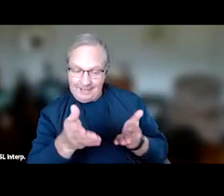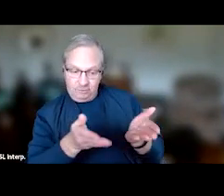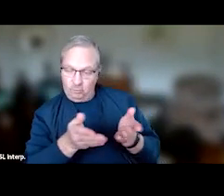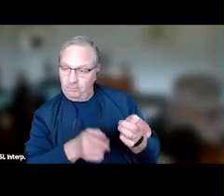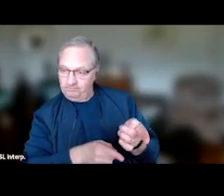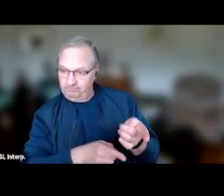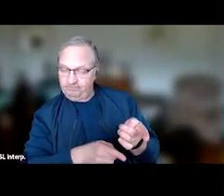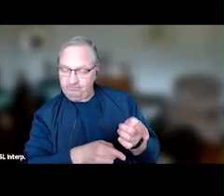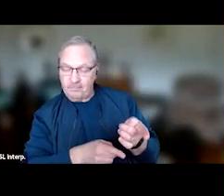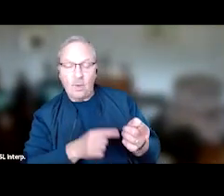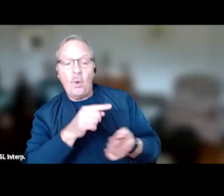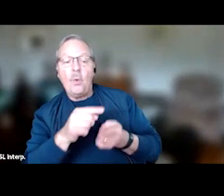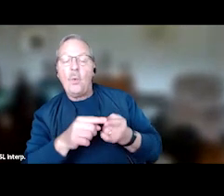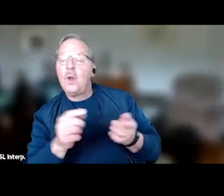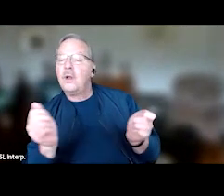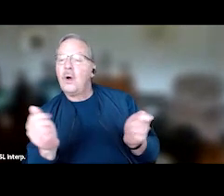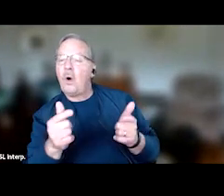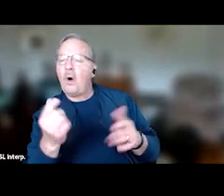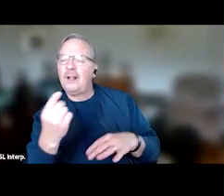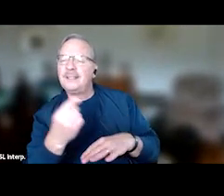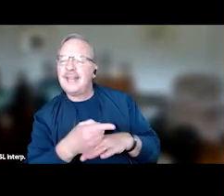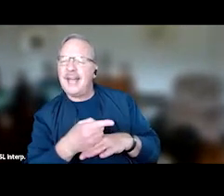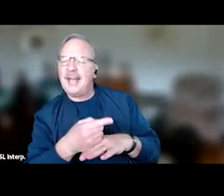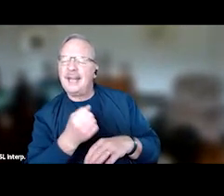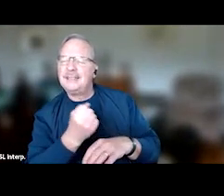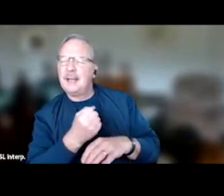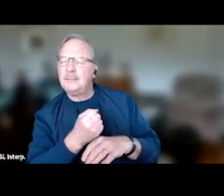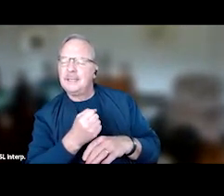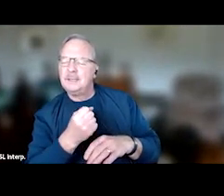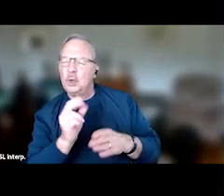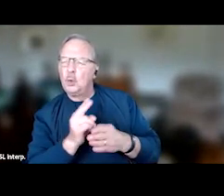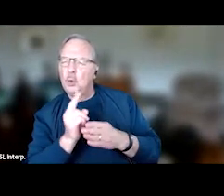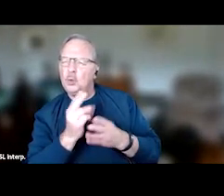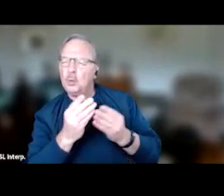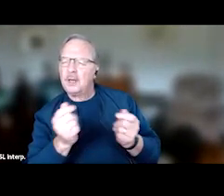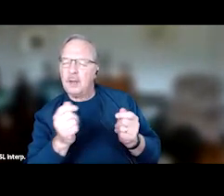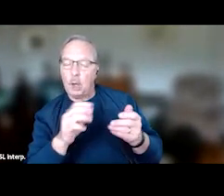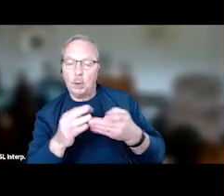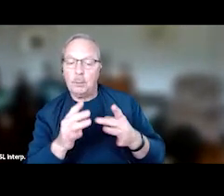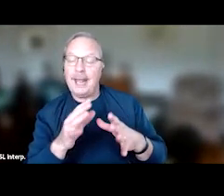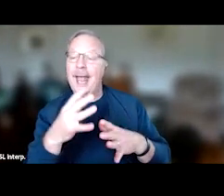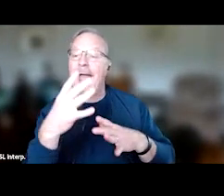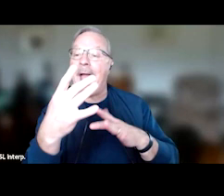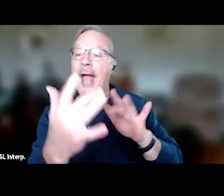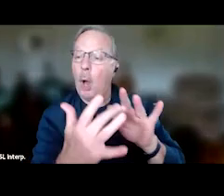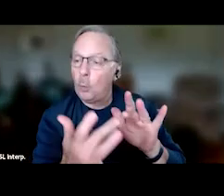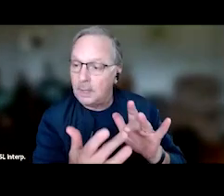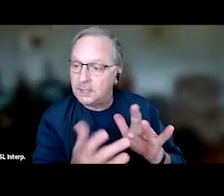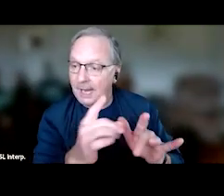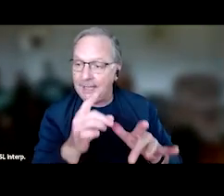When it comes to all things substance use, recovery, community outreach and engagement, I often say it like Sy Sperling,